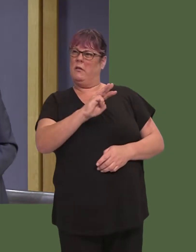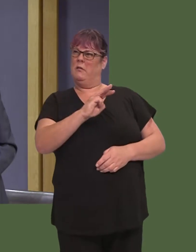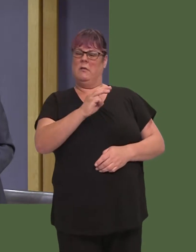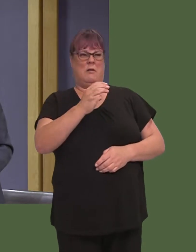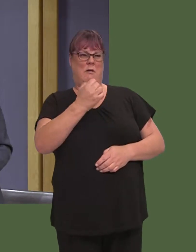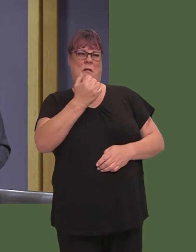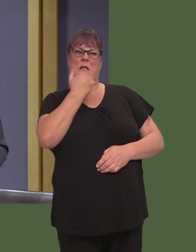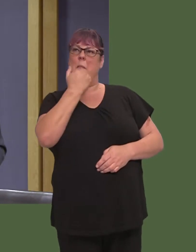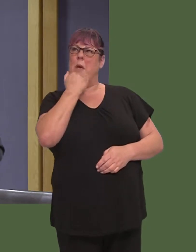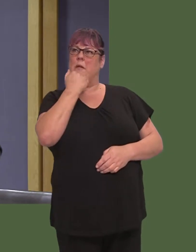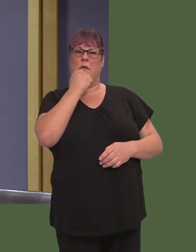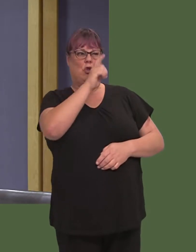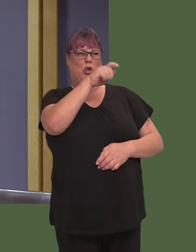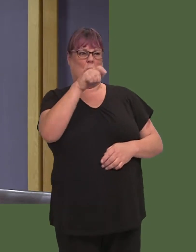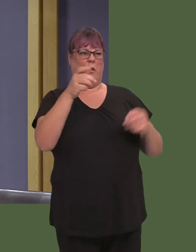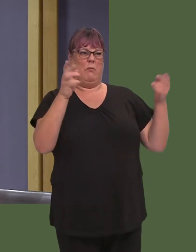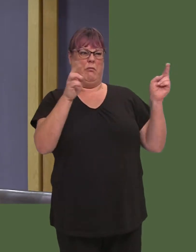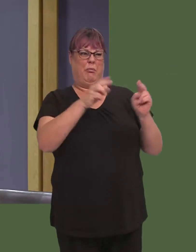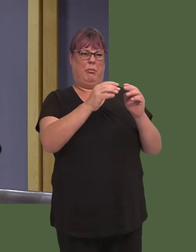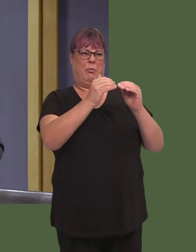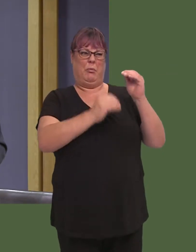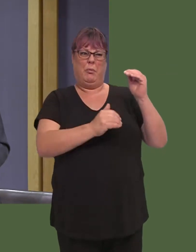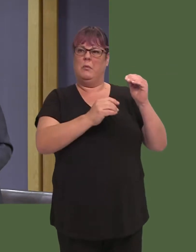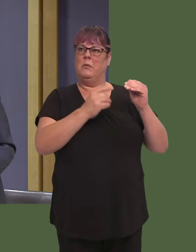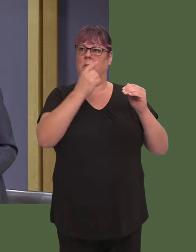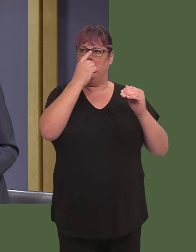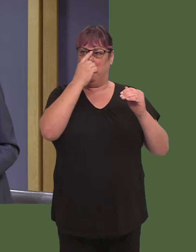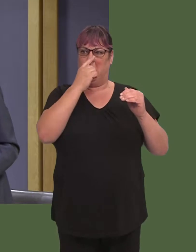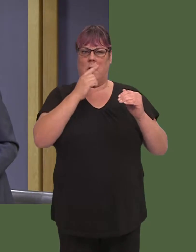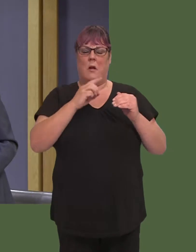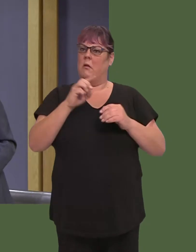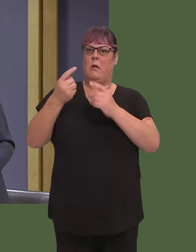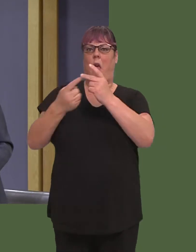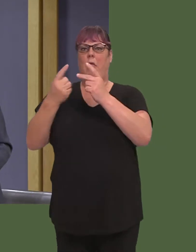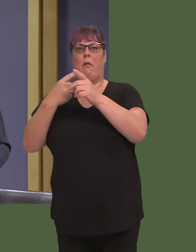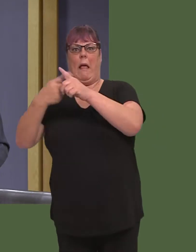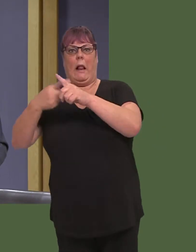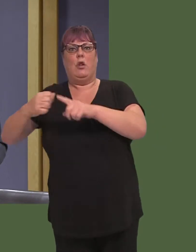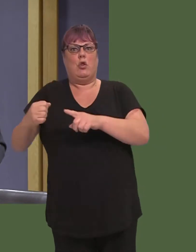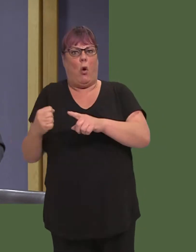seen an increase of 2 per cent in the undergraduates coming from the EU while Wales has seen a reduction of 10 per cent.